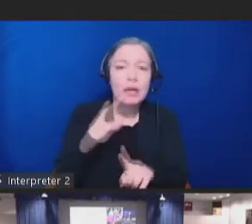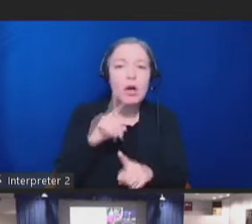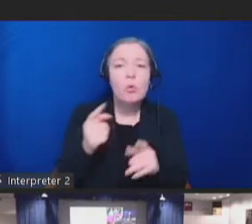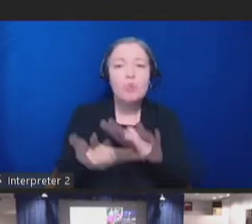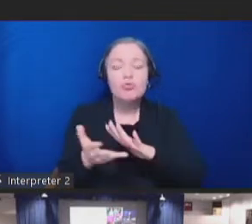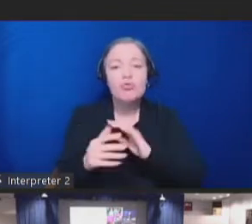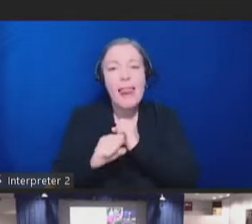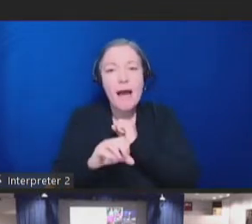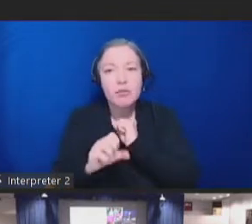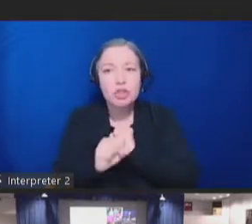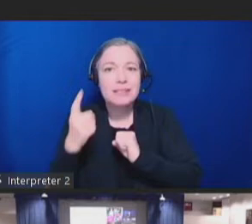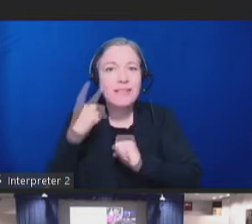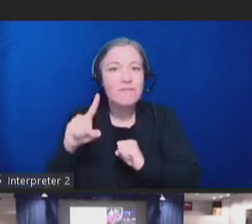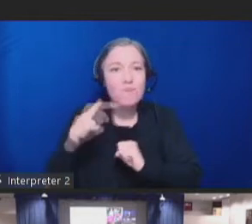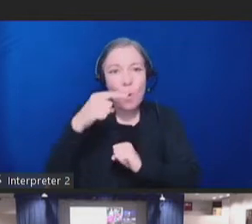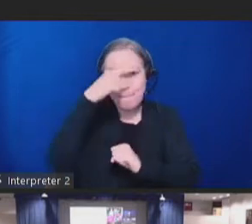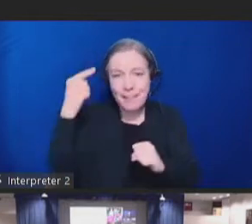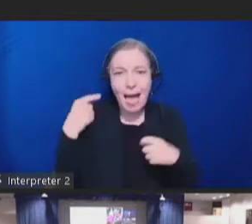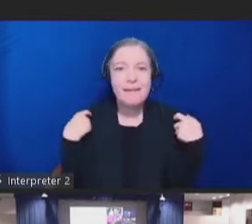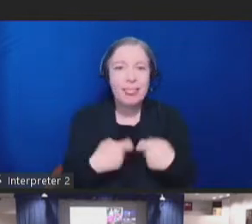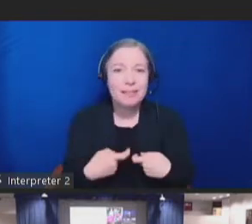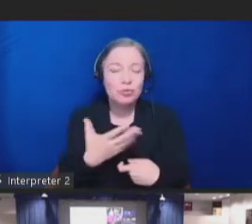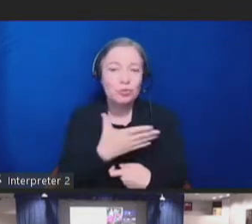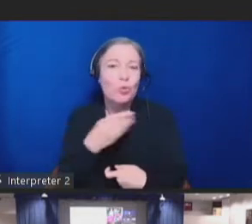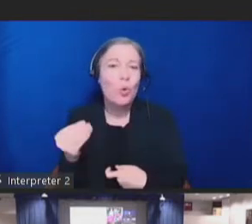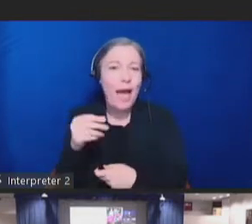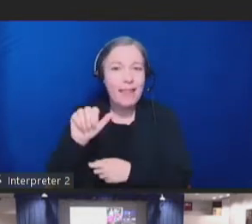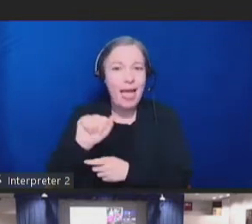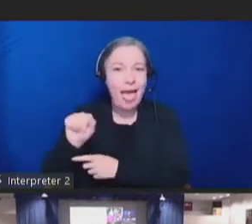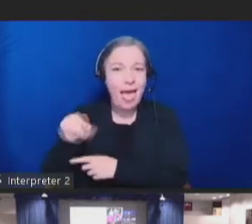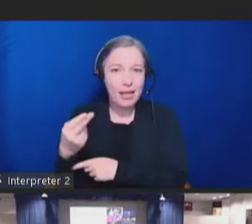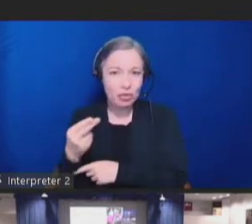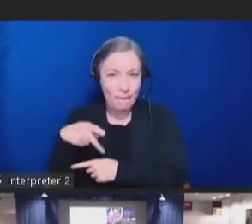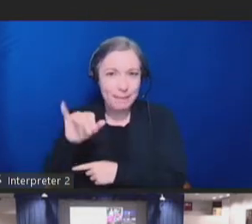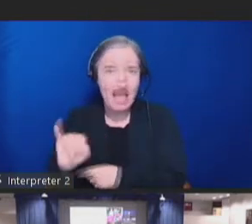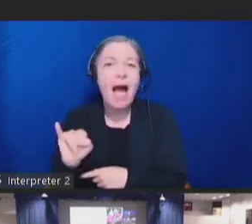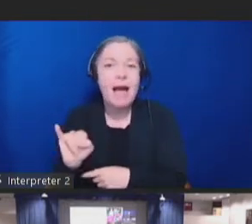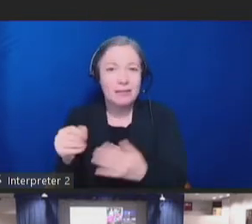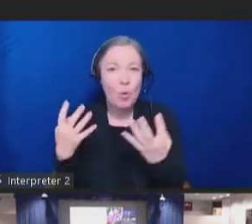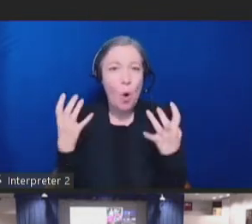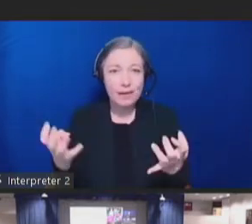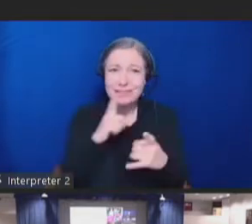audiences in over 300 media markets. So, if there's anybody in the room who works in the